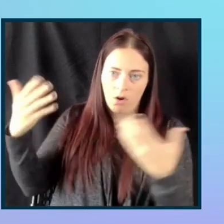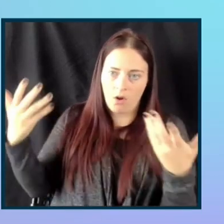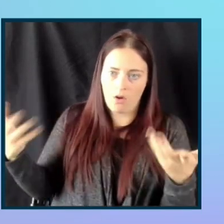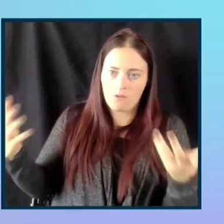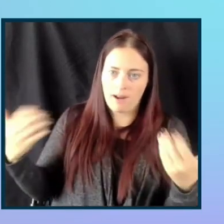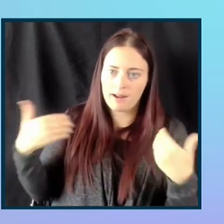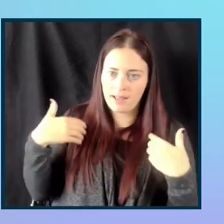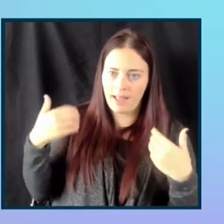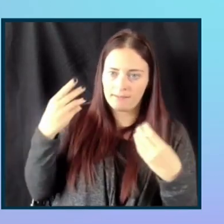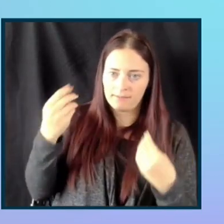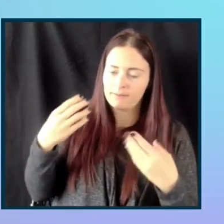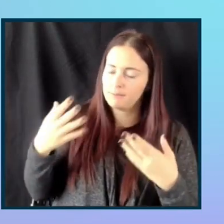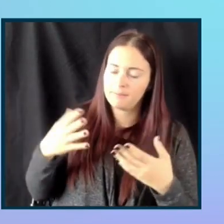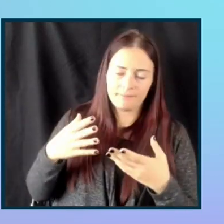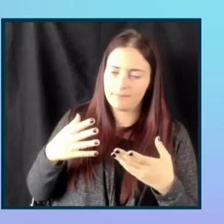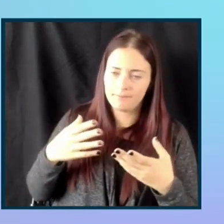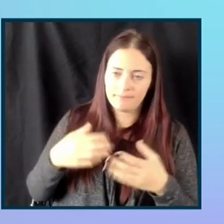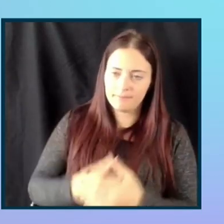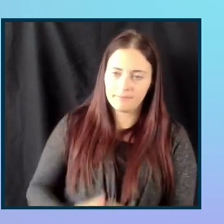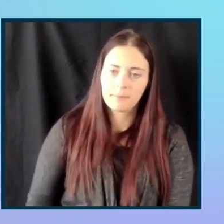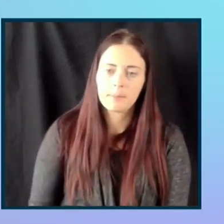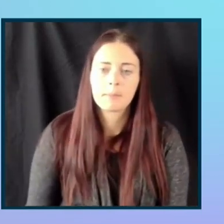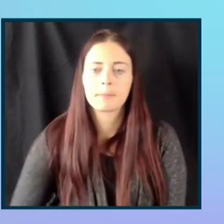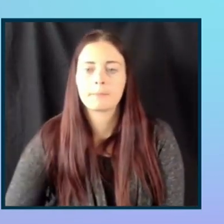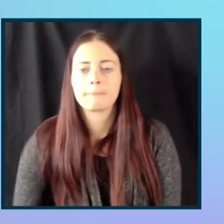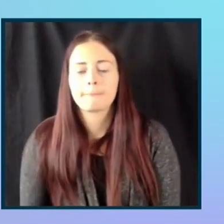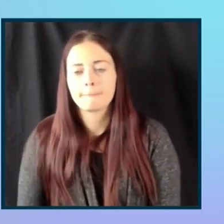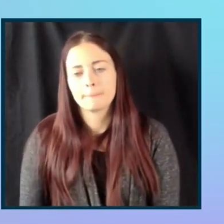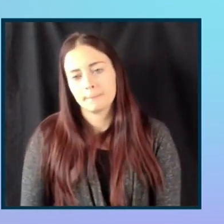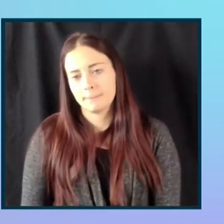Excellent, all right, that was a popular question.